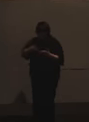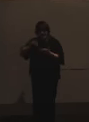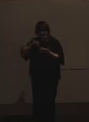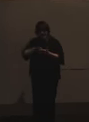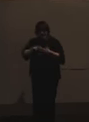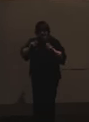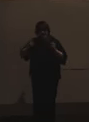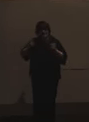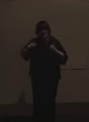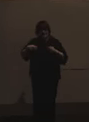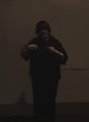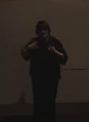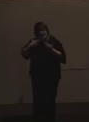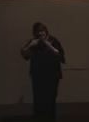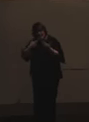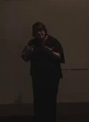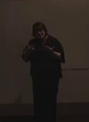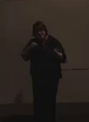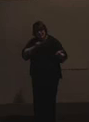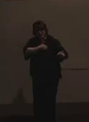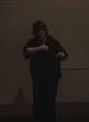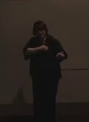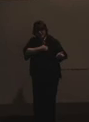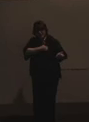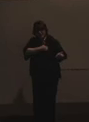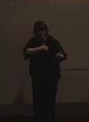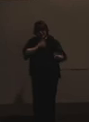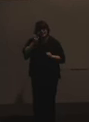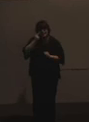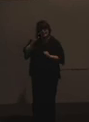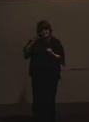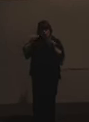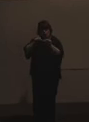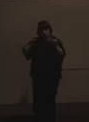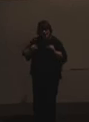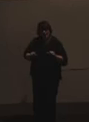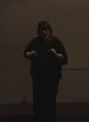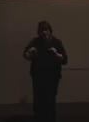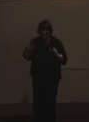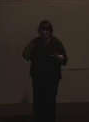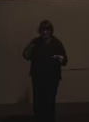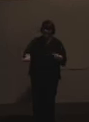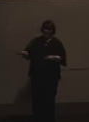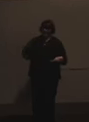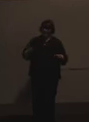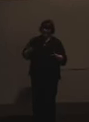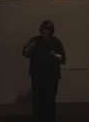or innocent attitude to see architecture, as if you don't know anything about architecture,